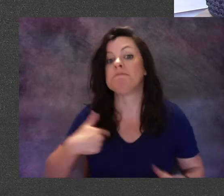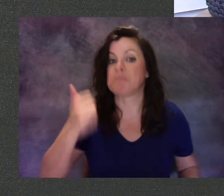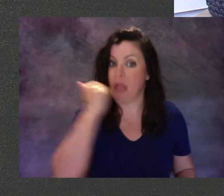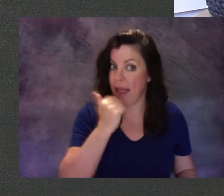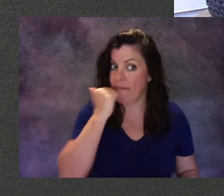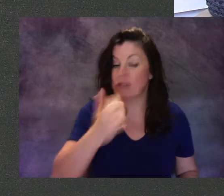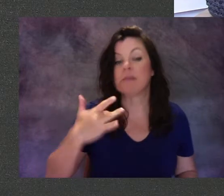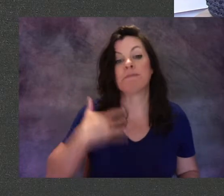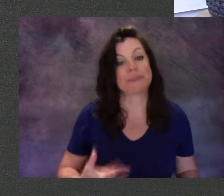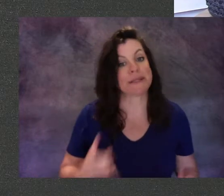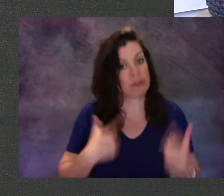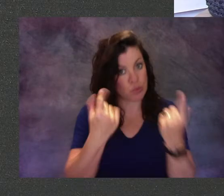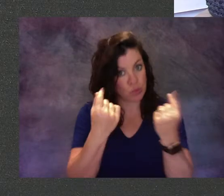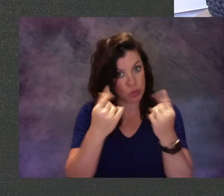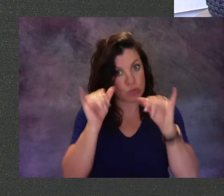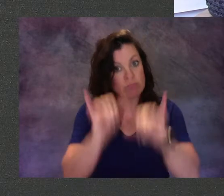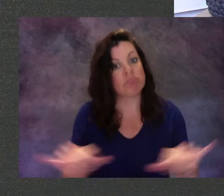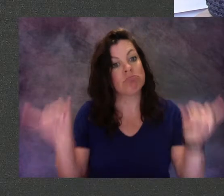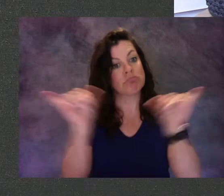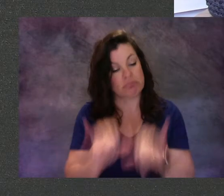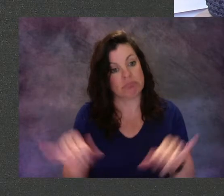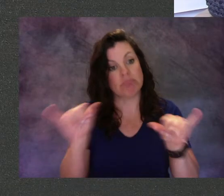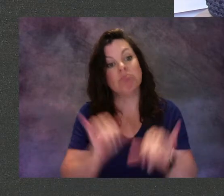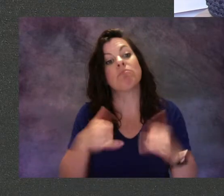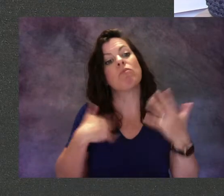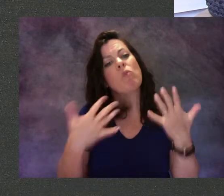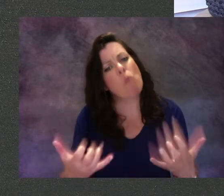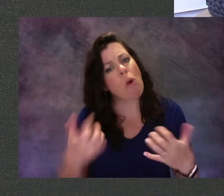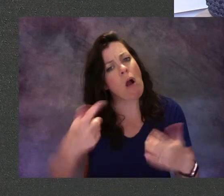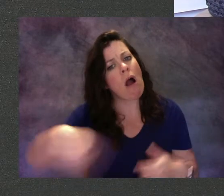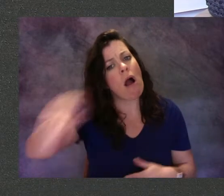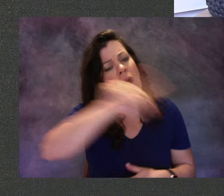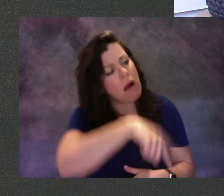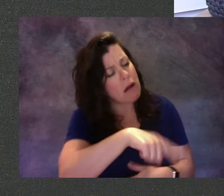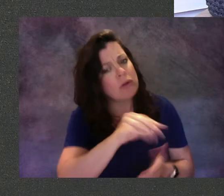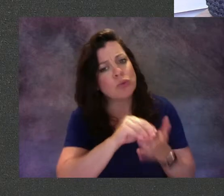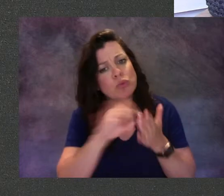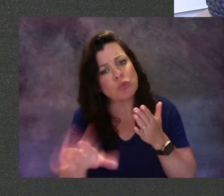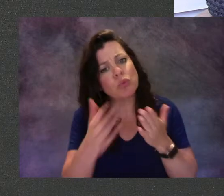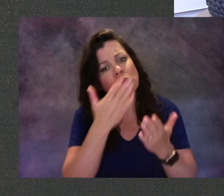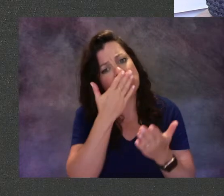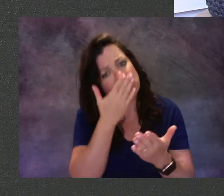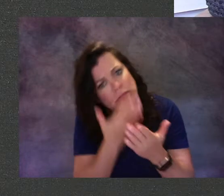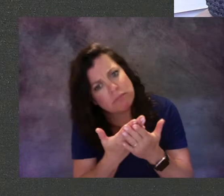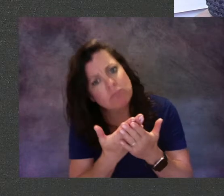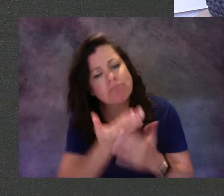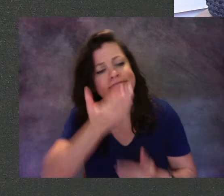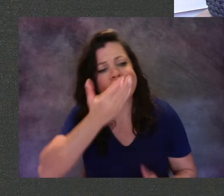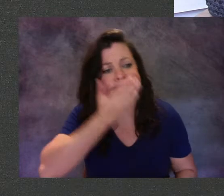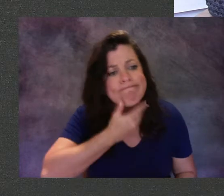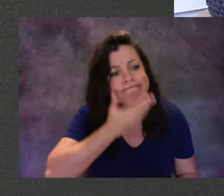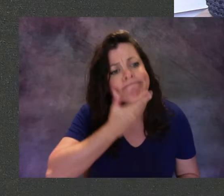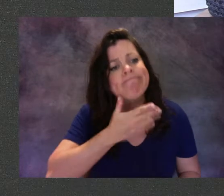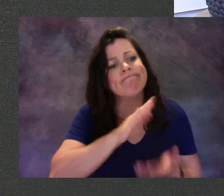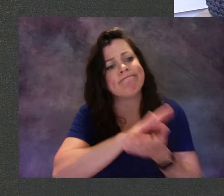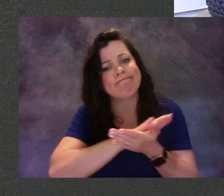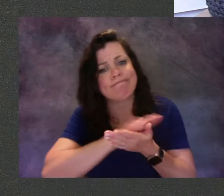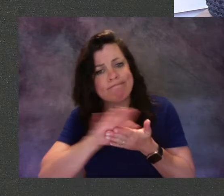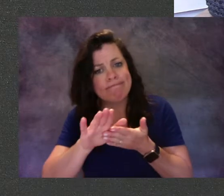we are gonna make a kindness, good manners jar. Hmm. Let me show you what we're gonna use.